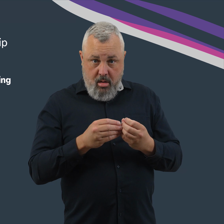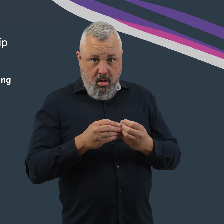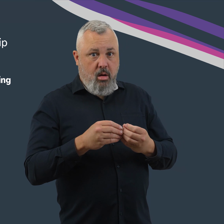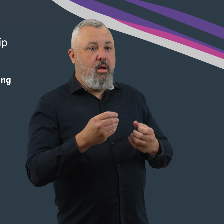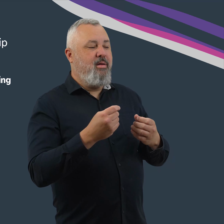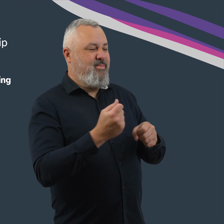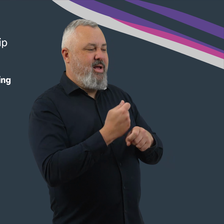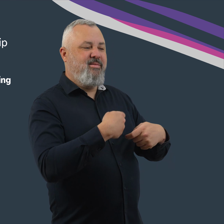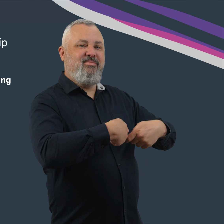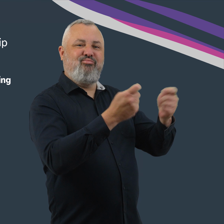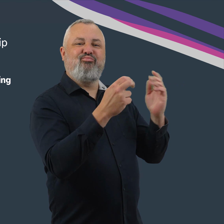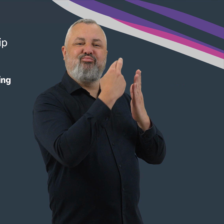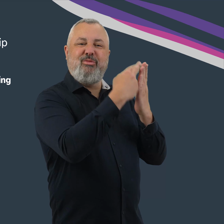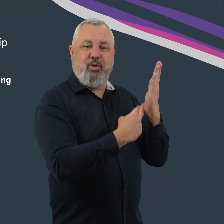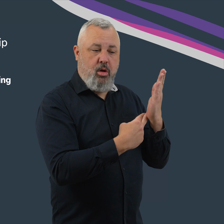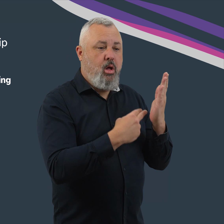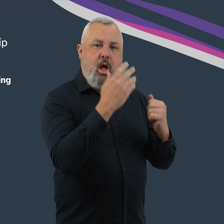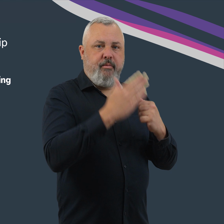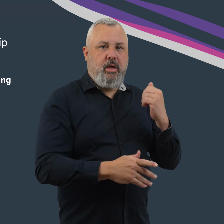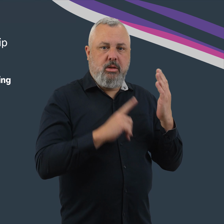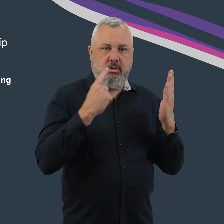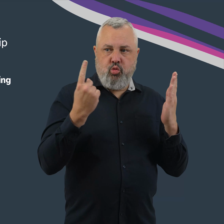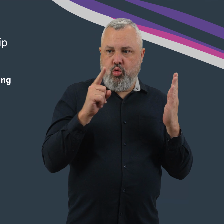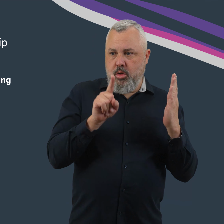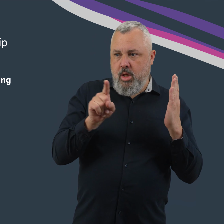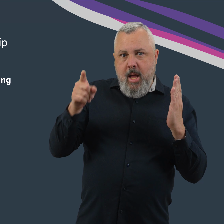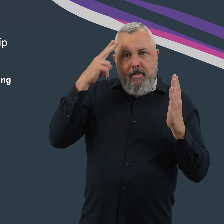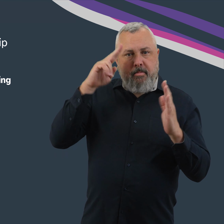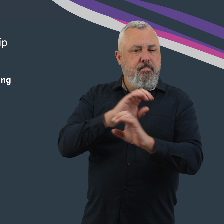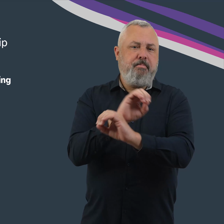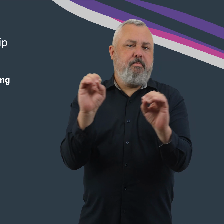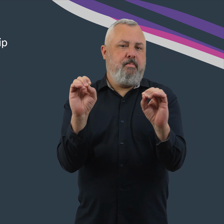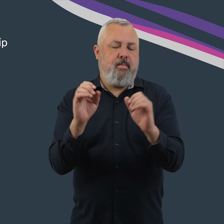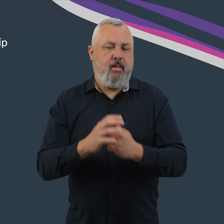identify individuals participating in the program.